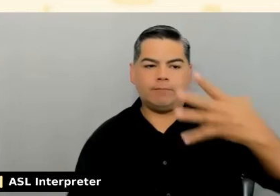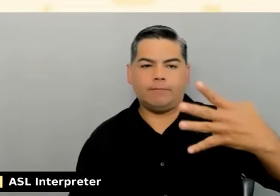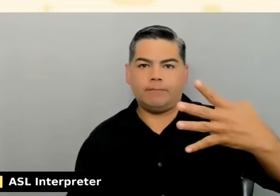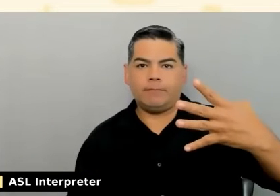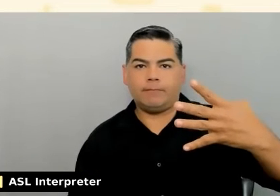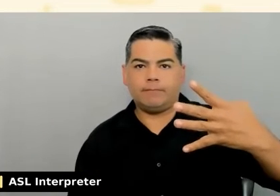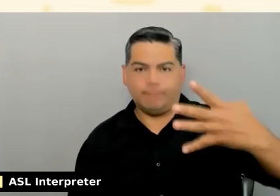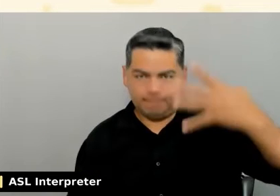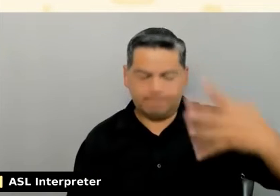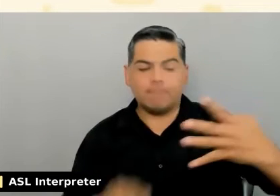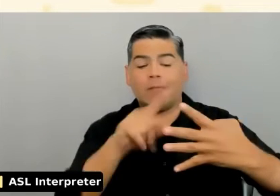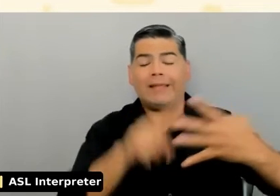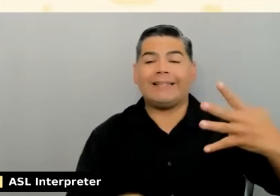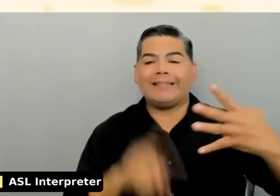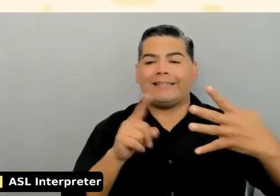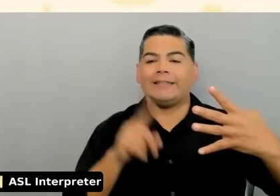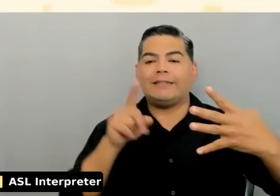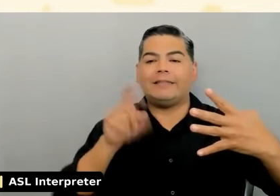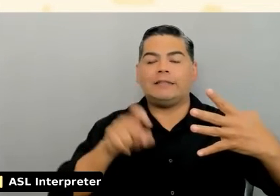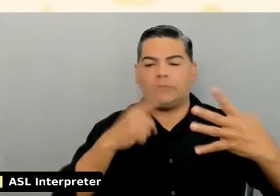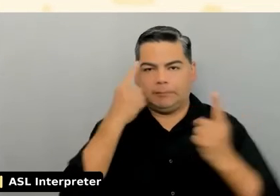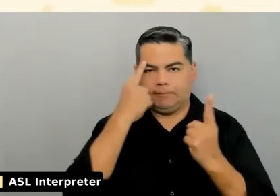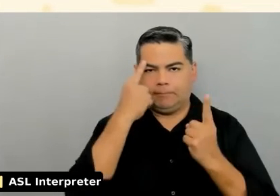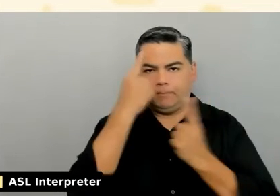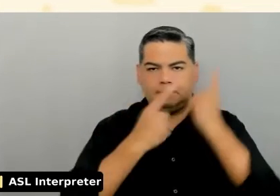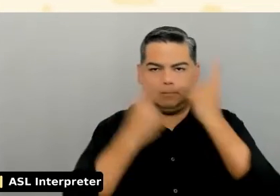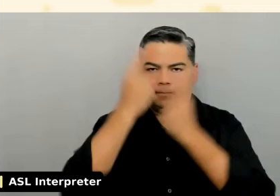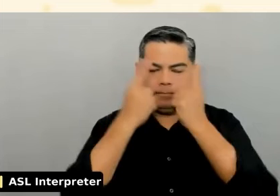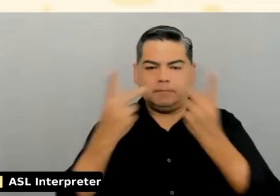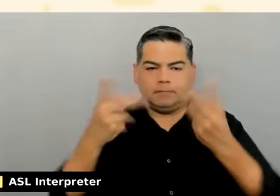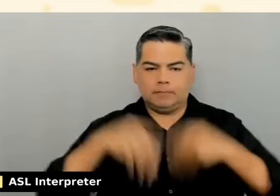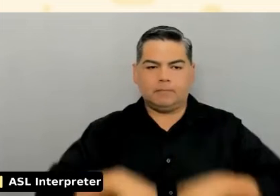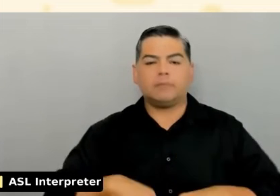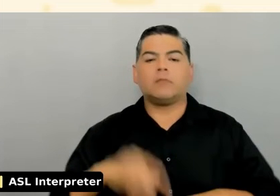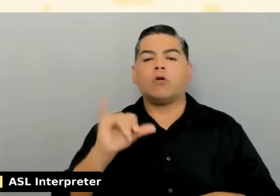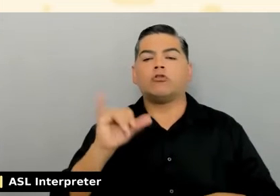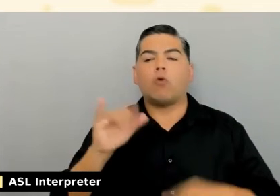need to be taken into account along with focus management